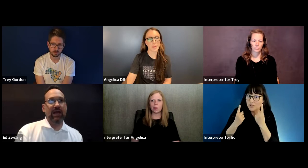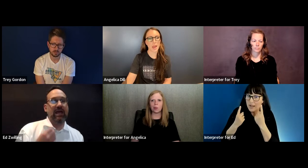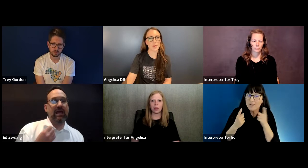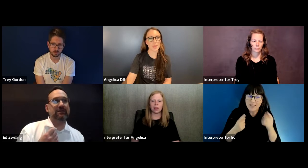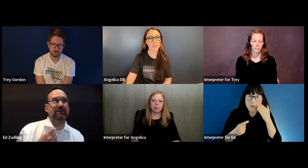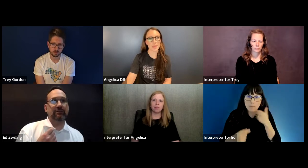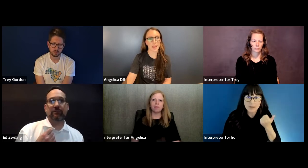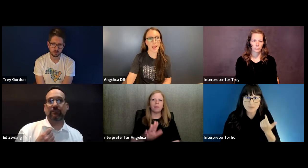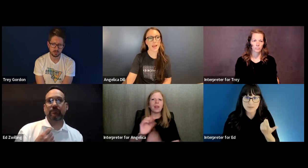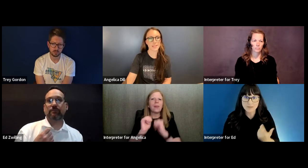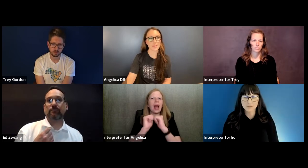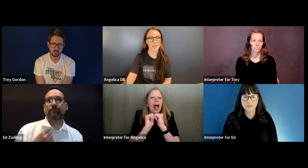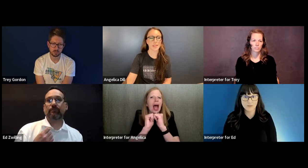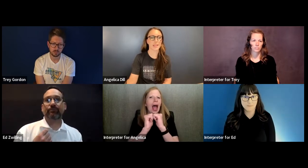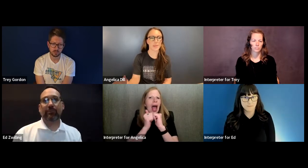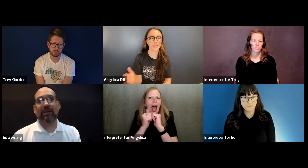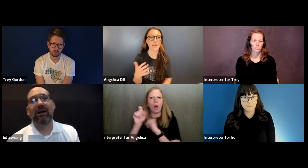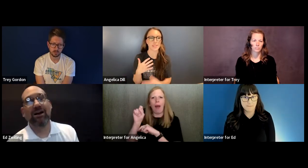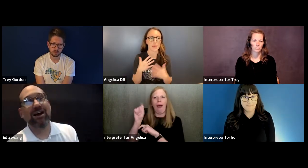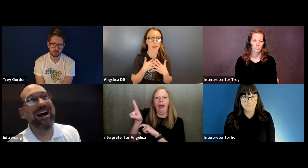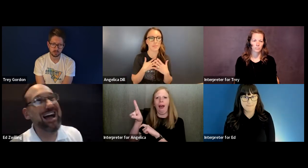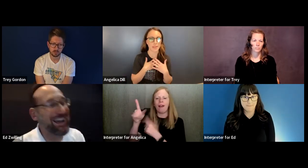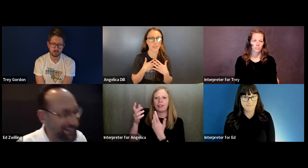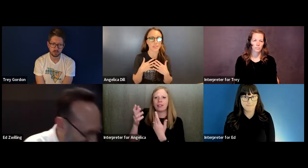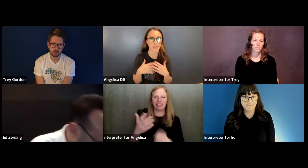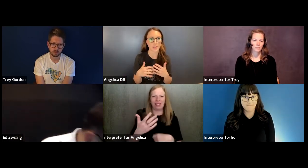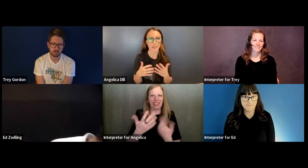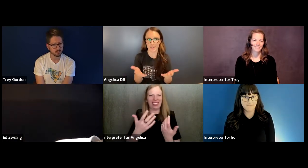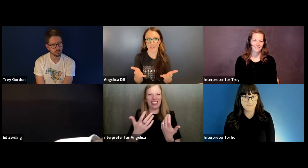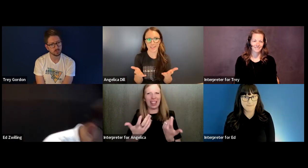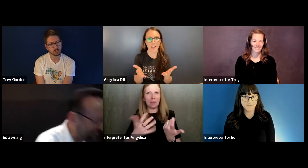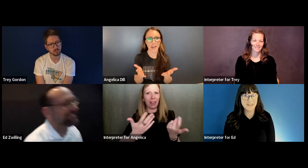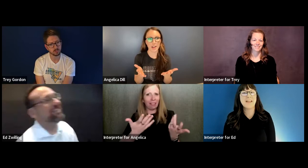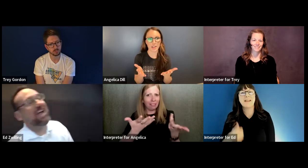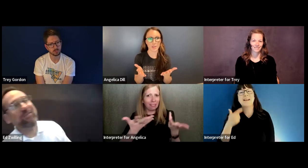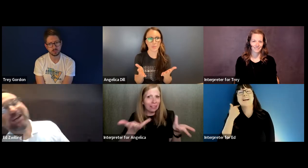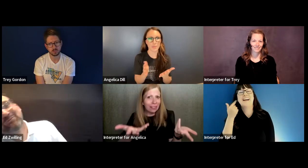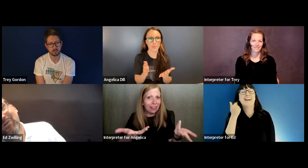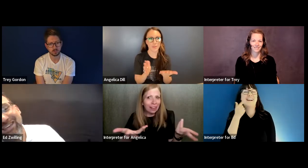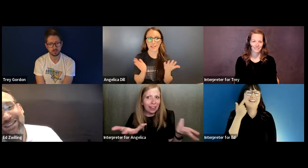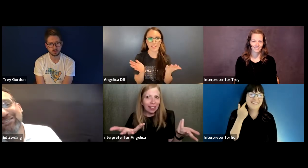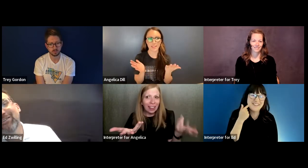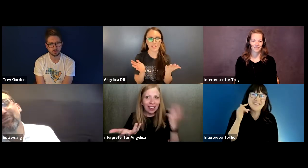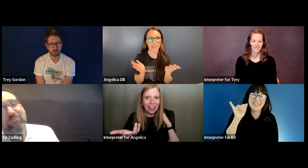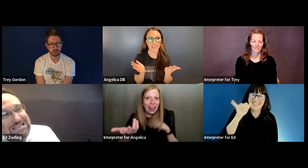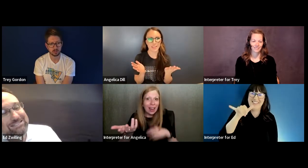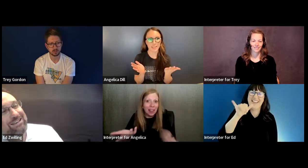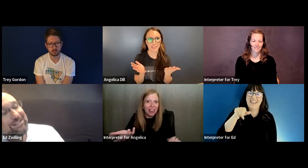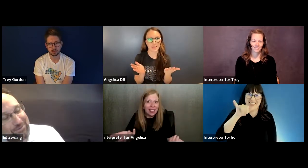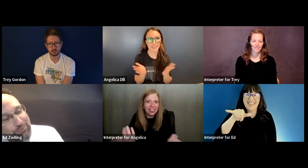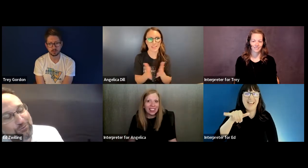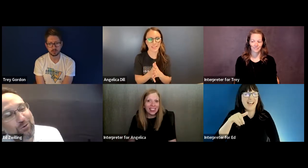how are they being asked but i mean that's my main turn uh that's when we get into the meat the real